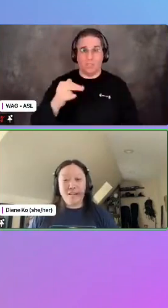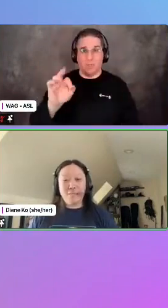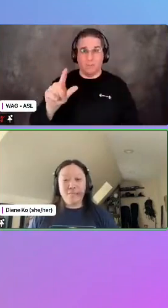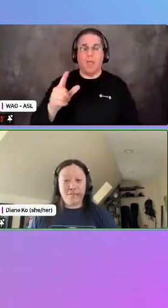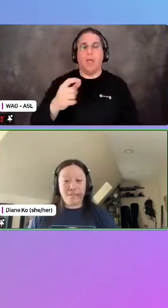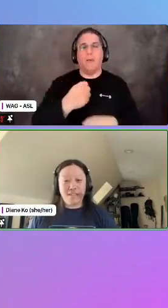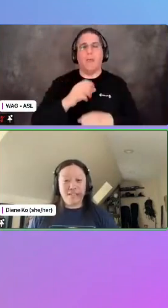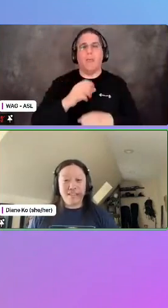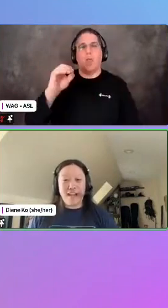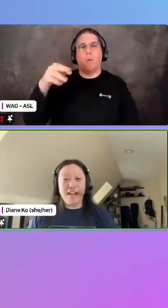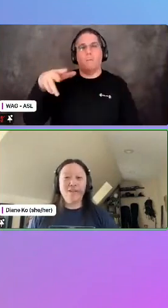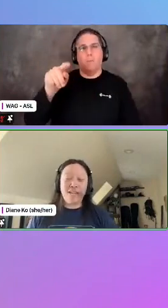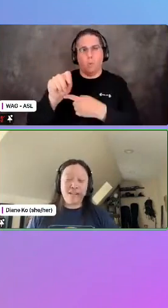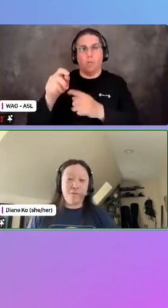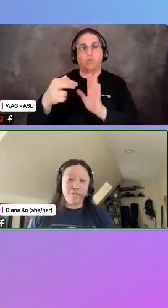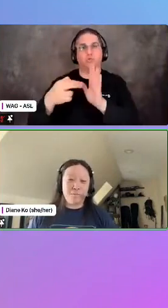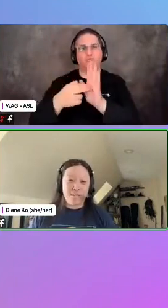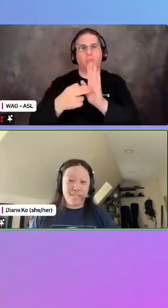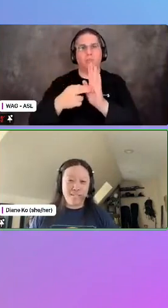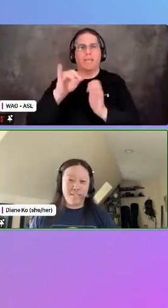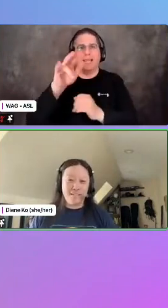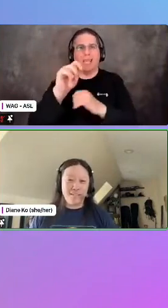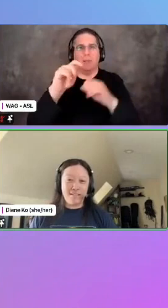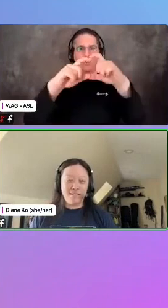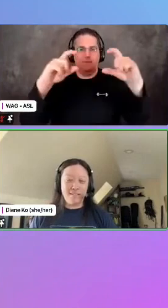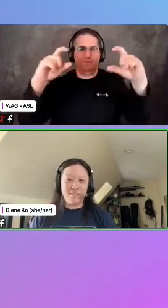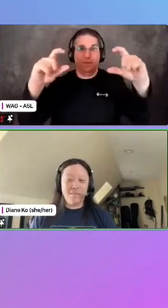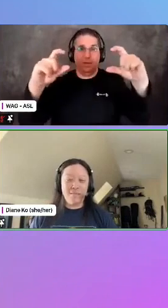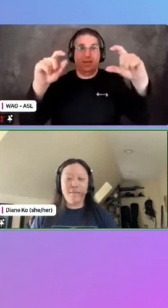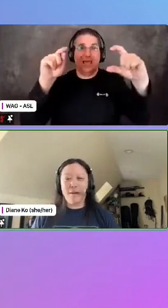React makes accessibility easier or harder. There's